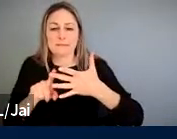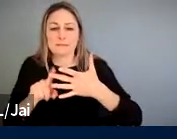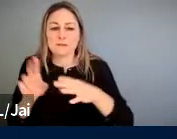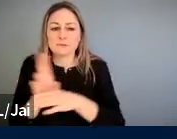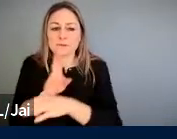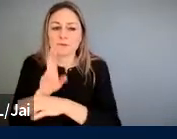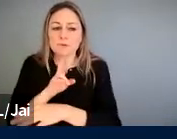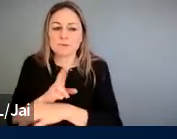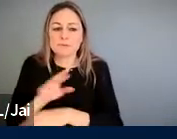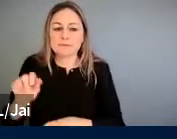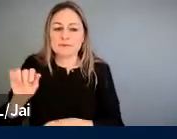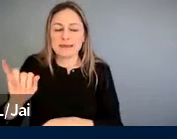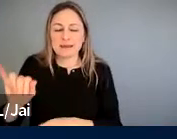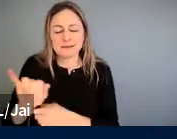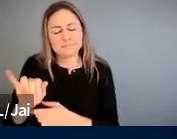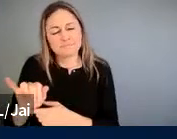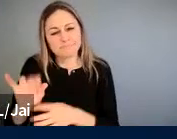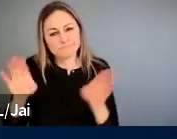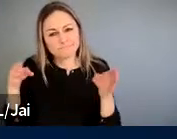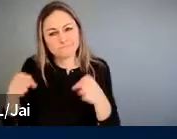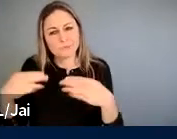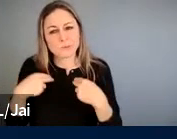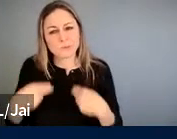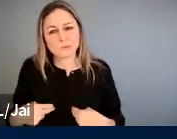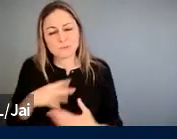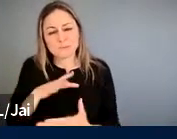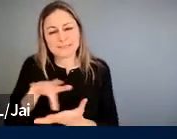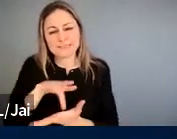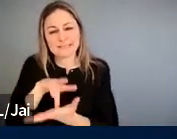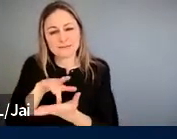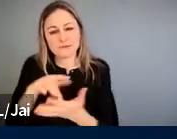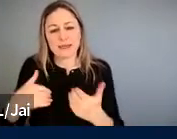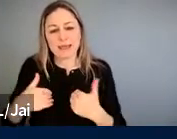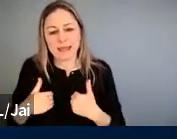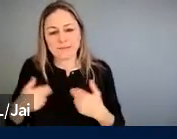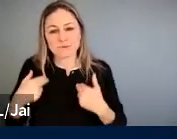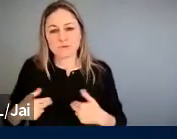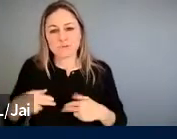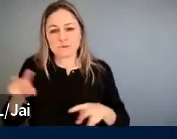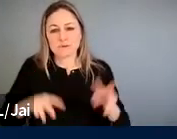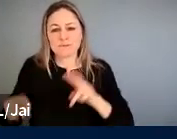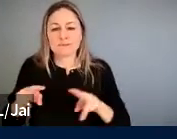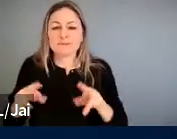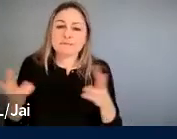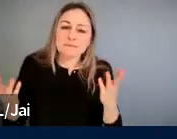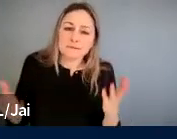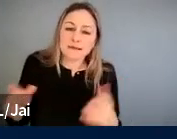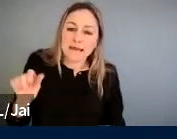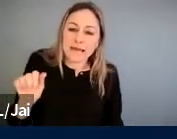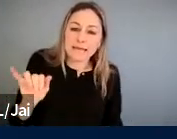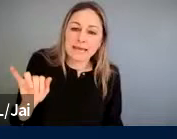human centered and have that necessary human oversight. So while AI might increase efficiency